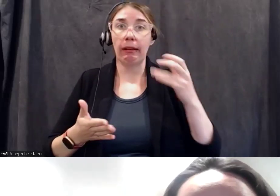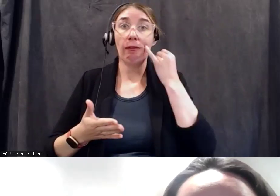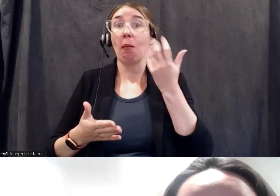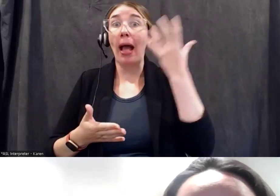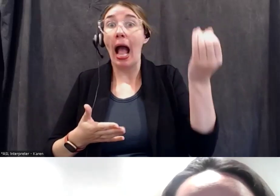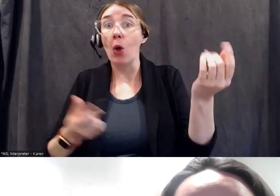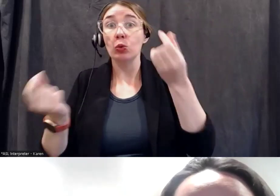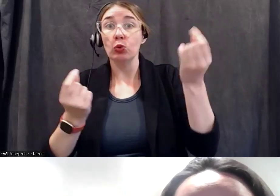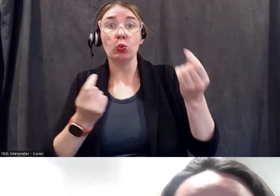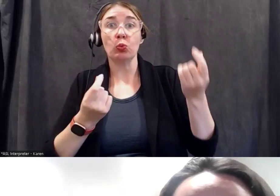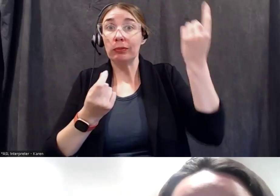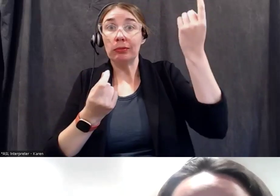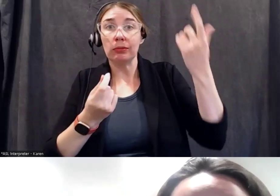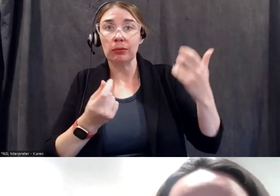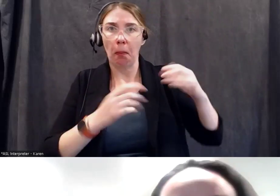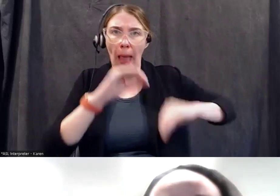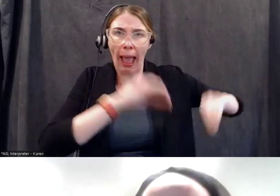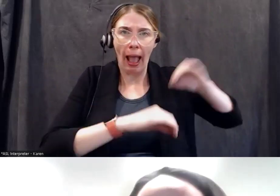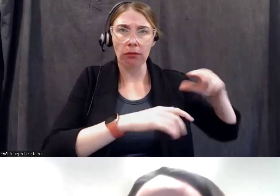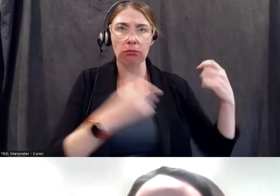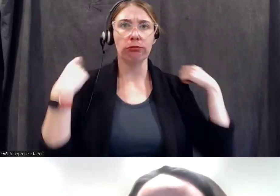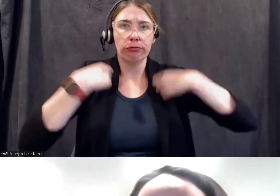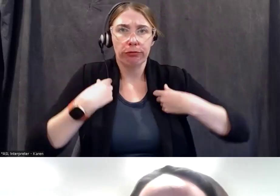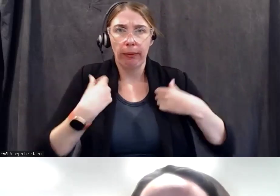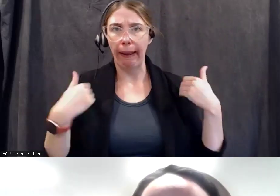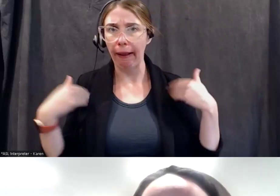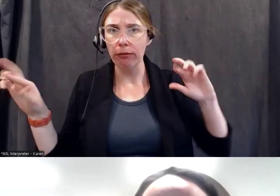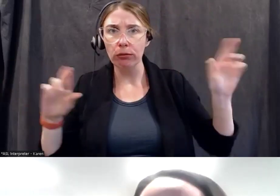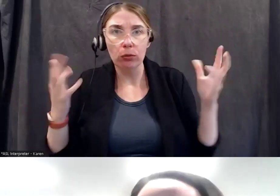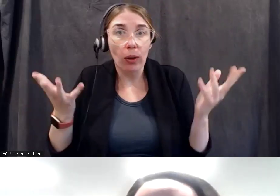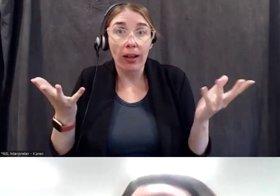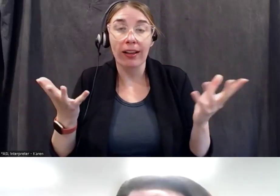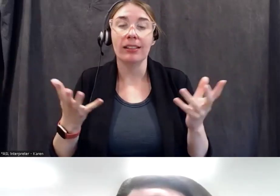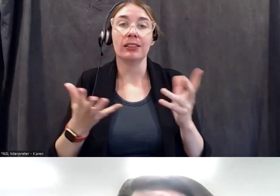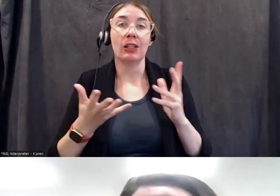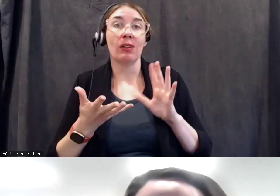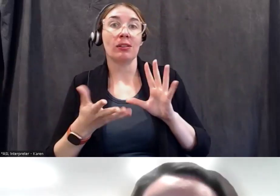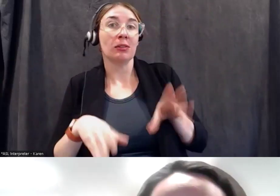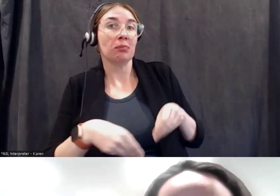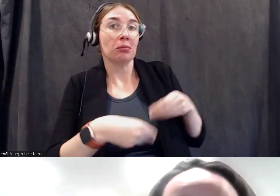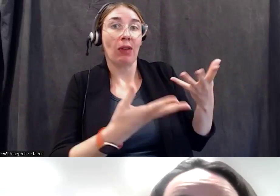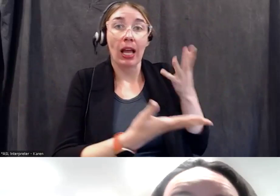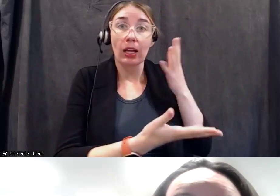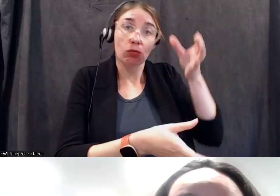So I think the more we can build that knowledge and confidence for individuals, because that's